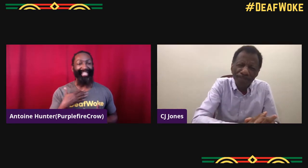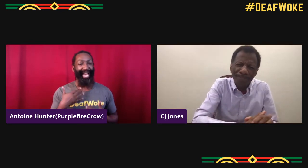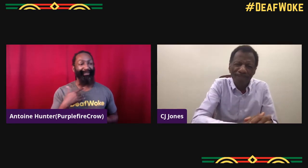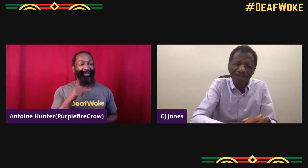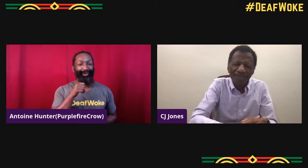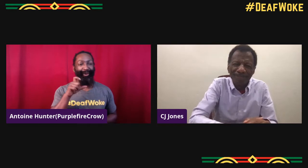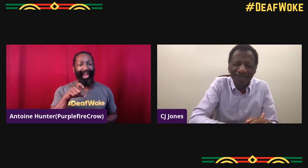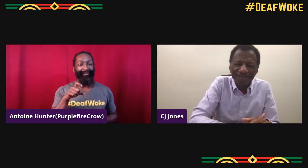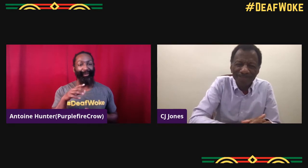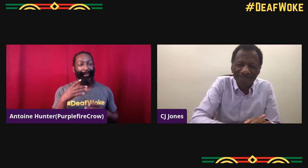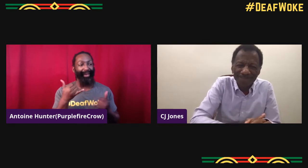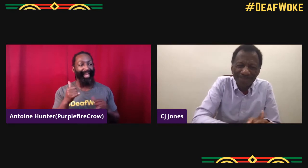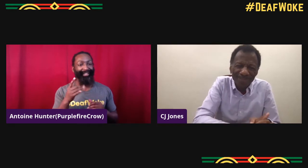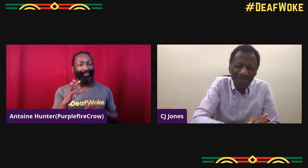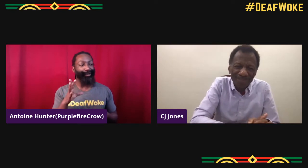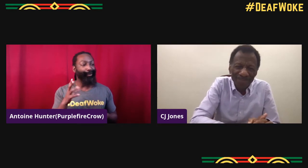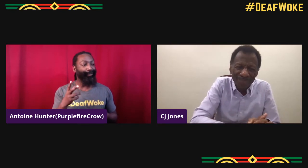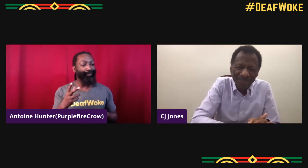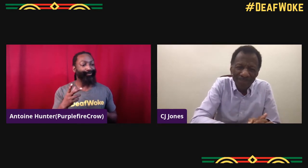I'm saying I want the same for hearing deaf people.